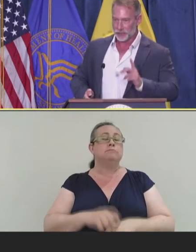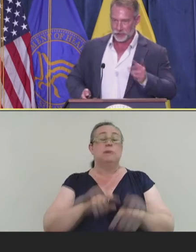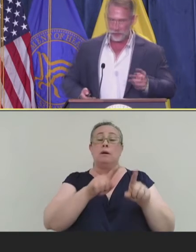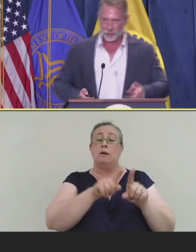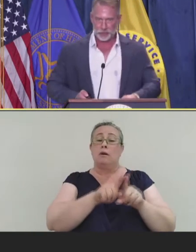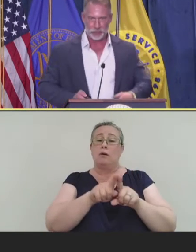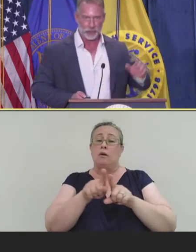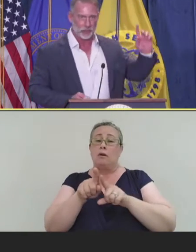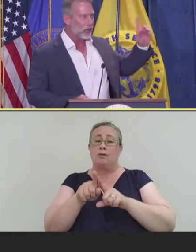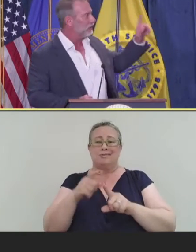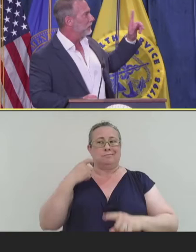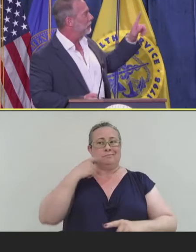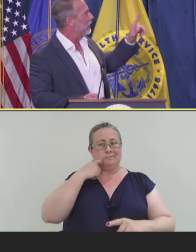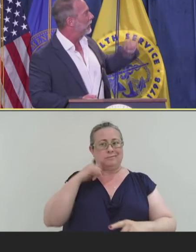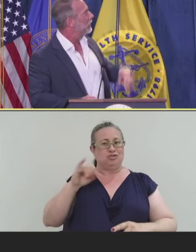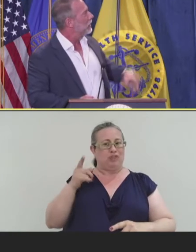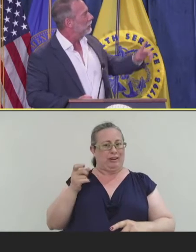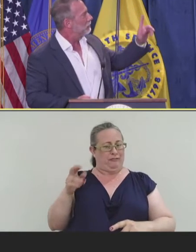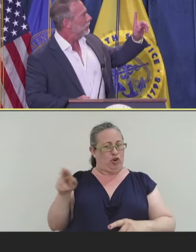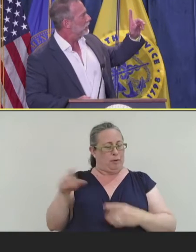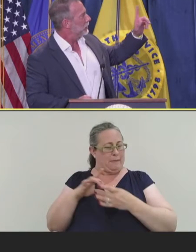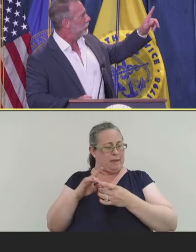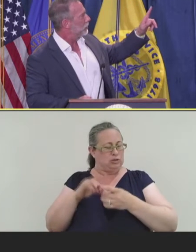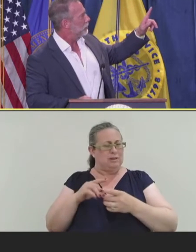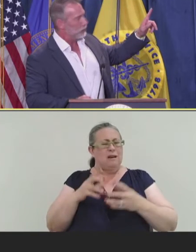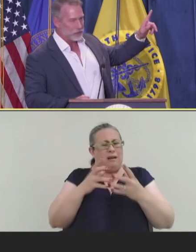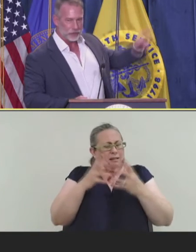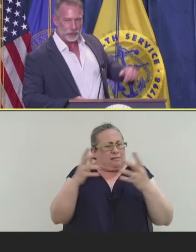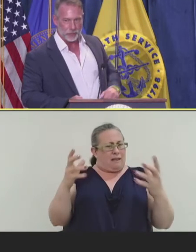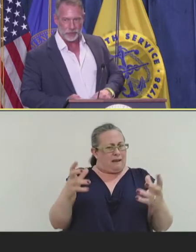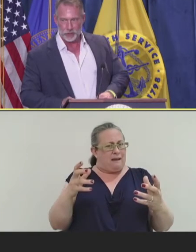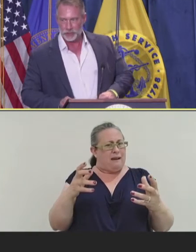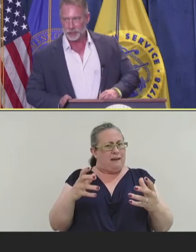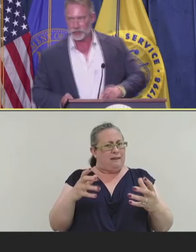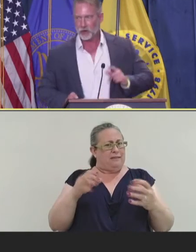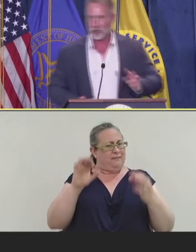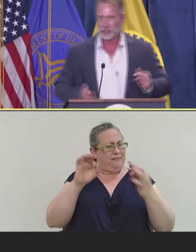as Jennifer mentioned, a lot of feedback on the intradermal administration causing